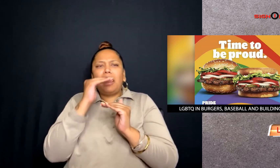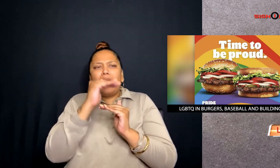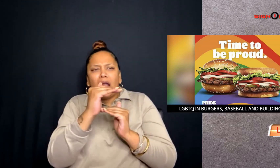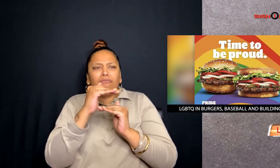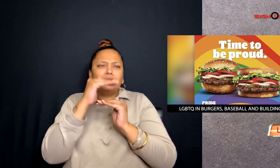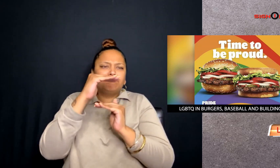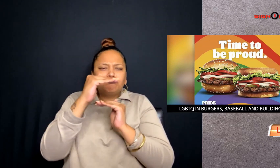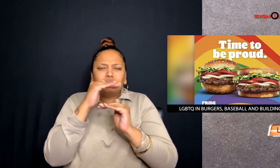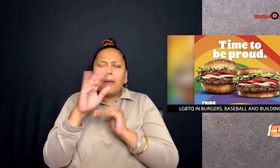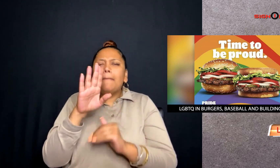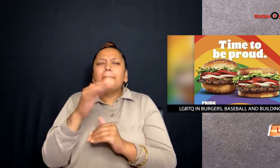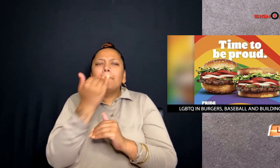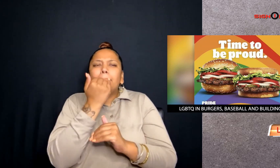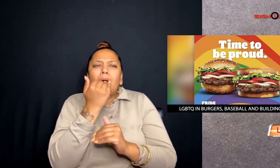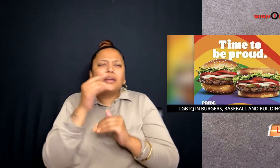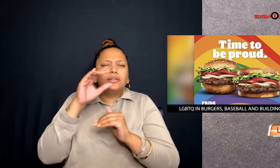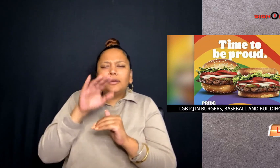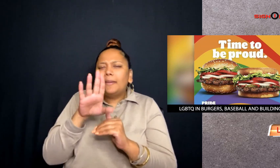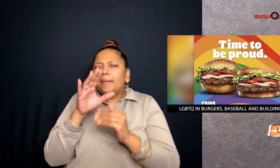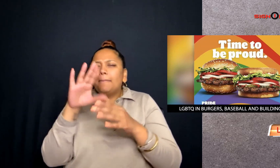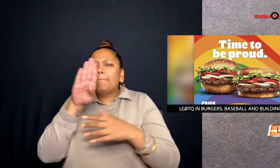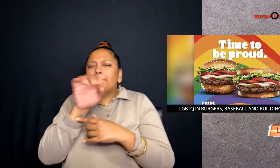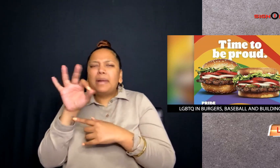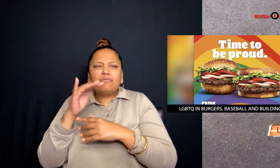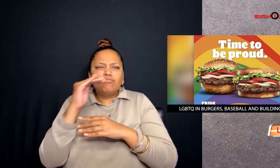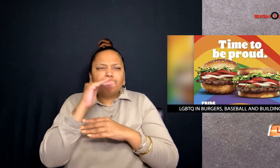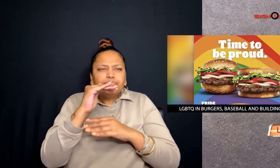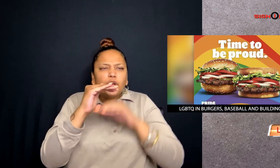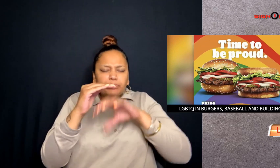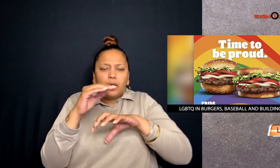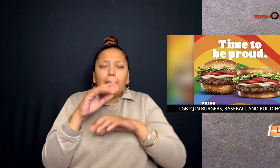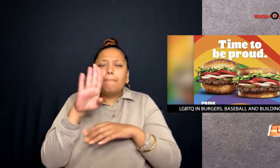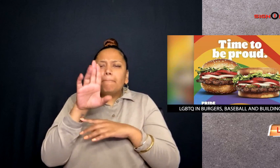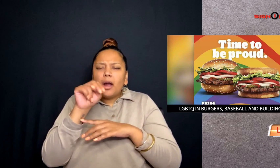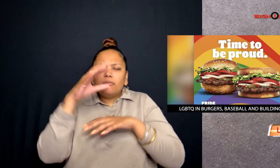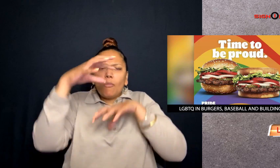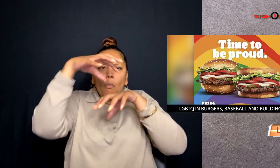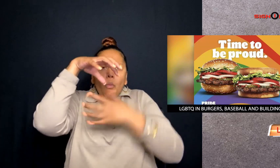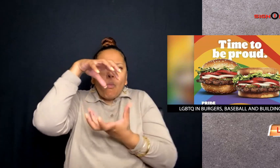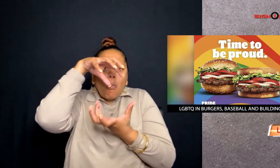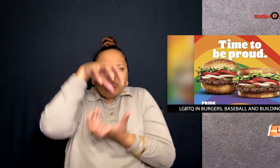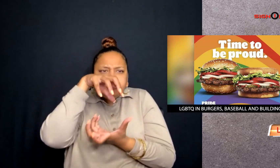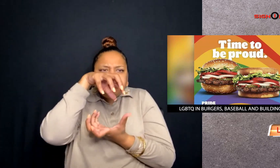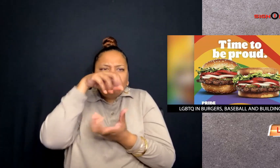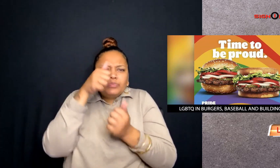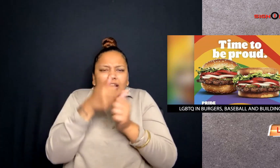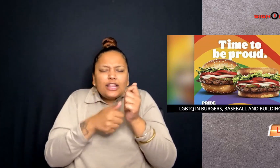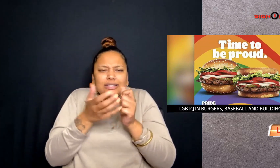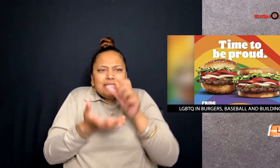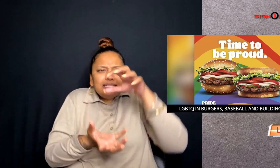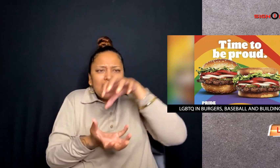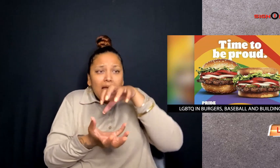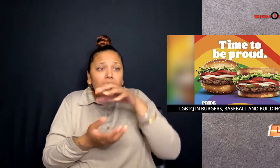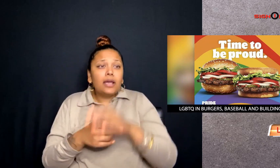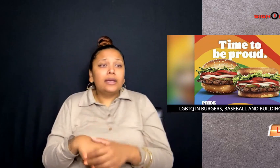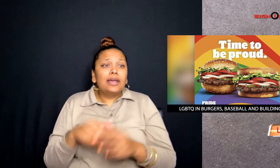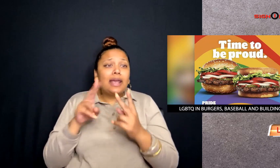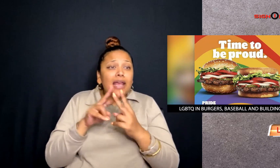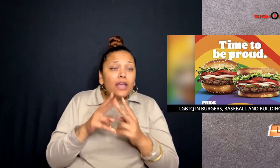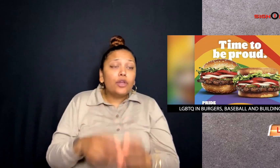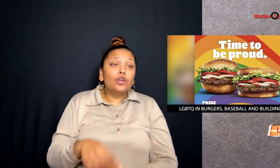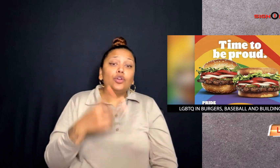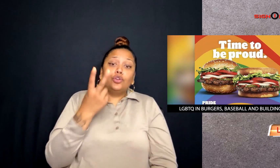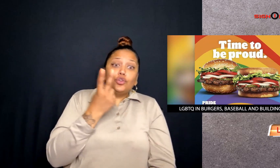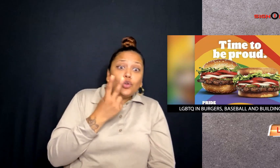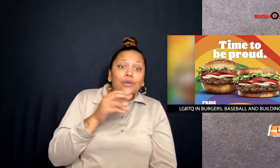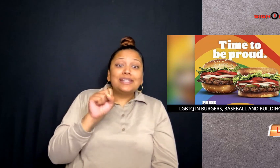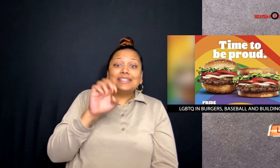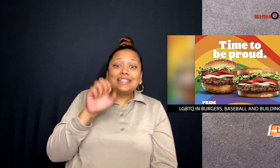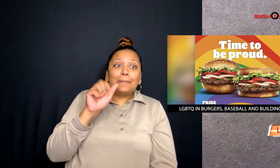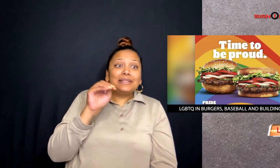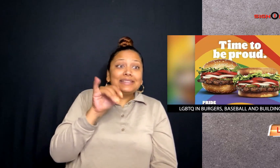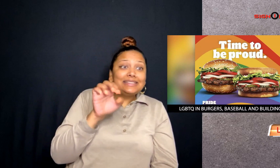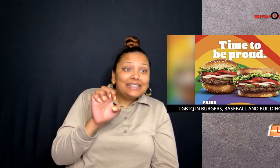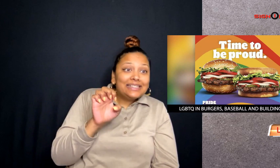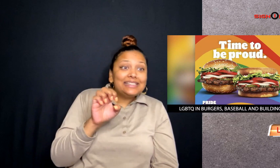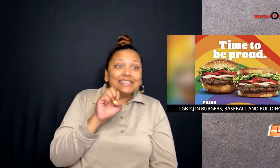the burger is being served with the same half of a bun on each side either two sesame seed